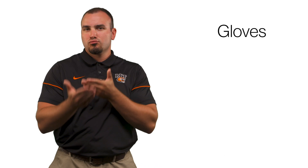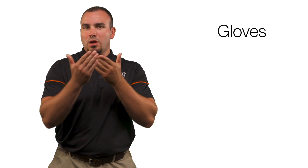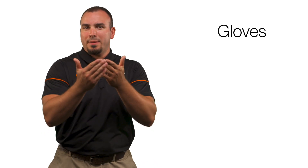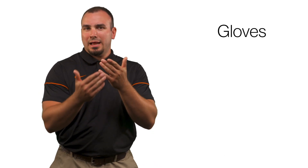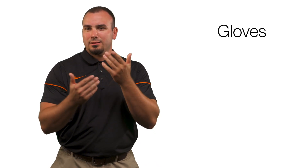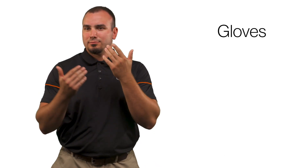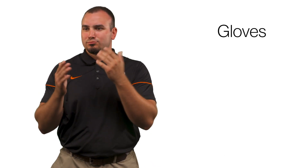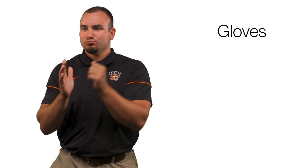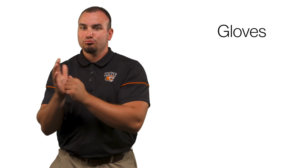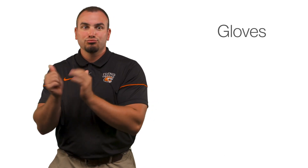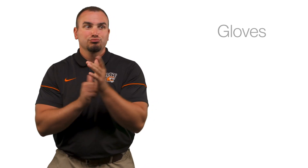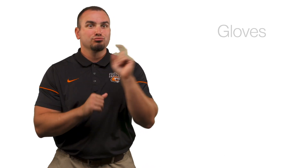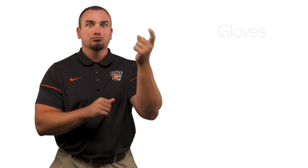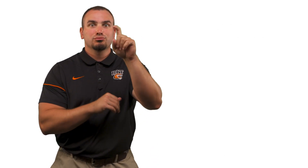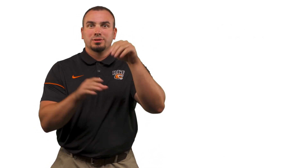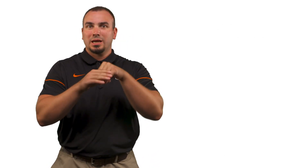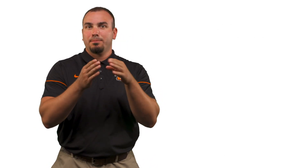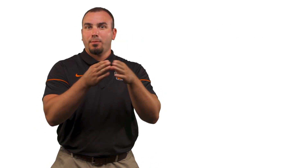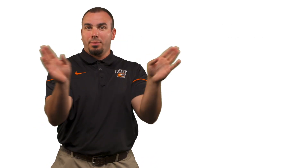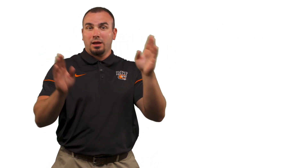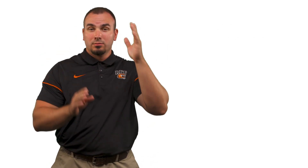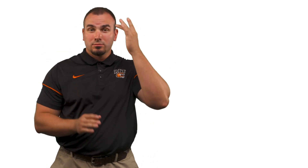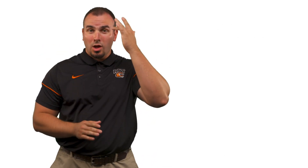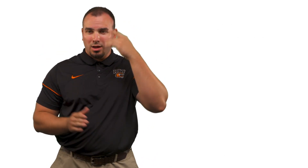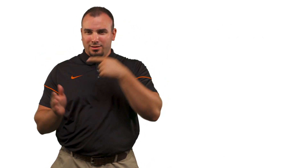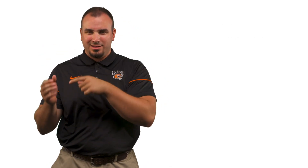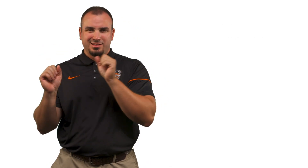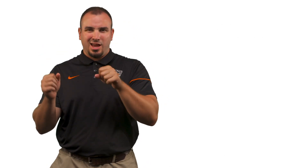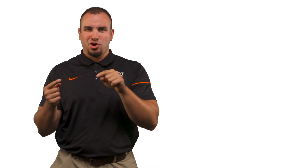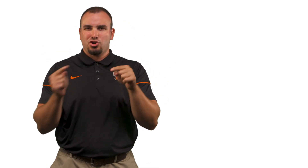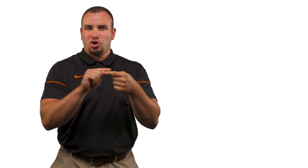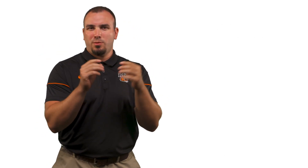Gloves Gloves are not recommended to be worn in public